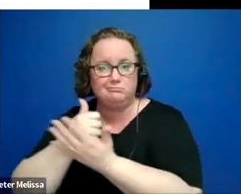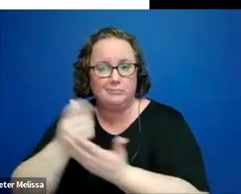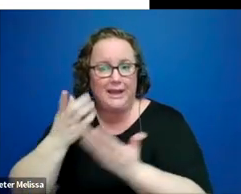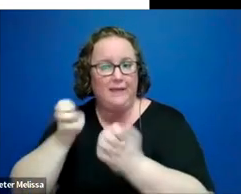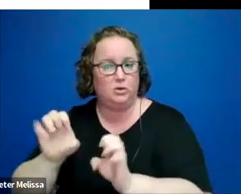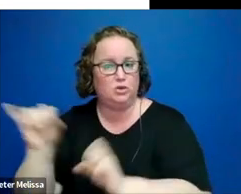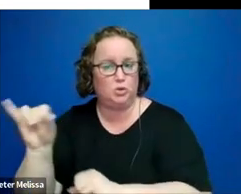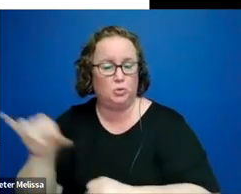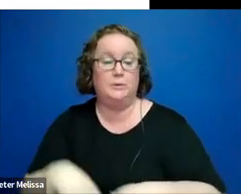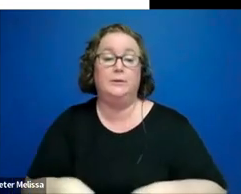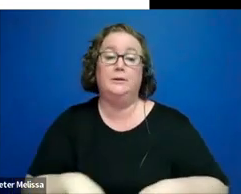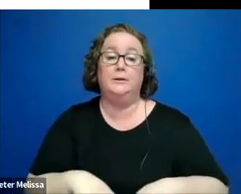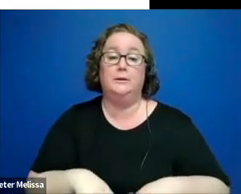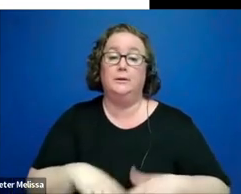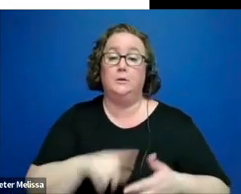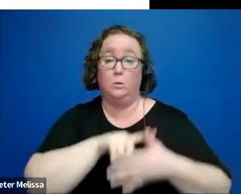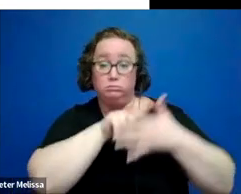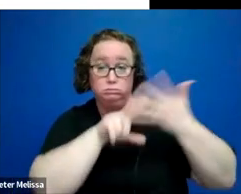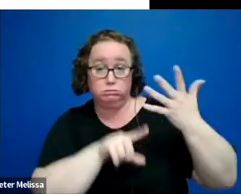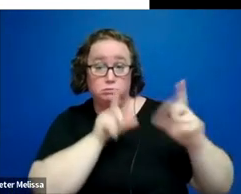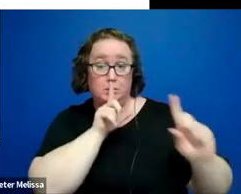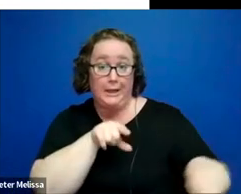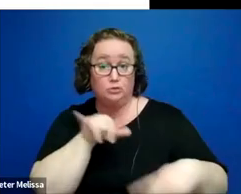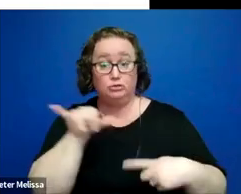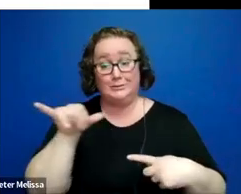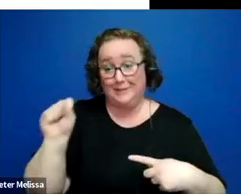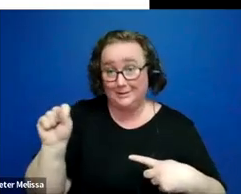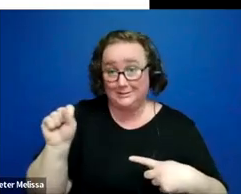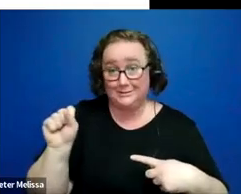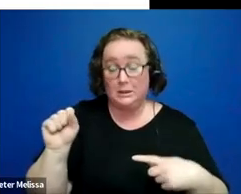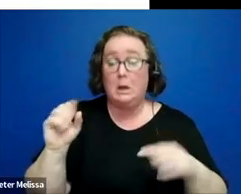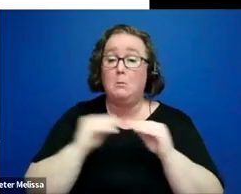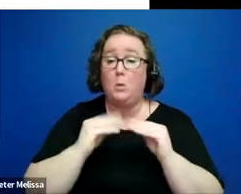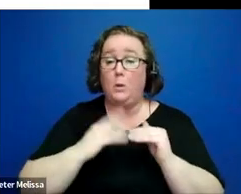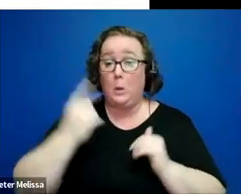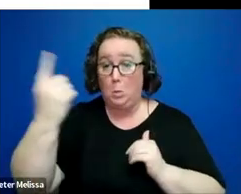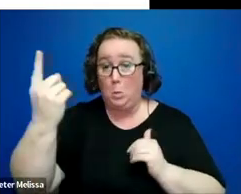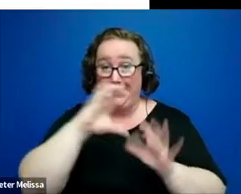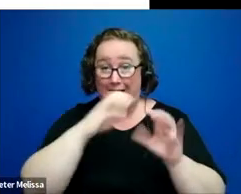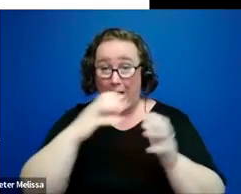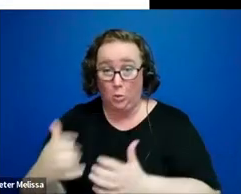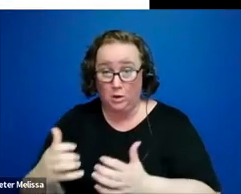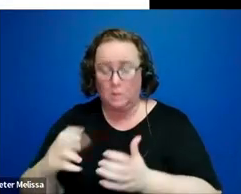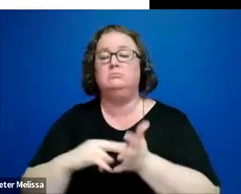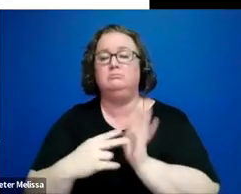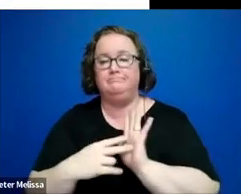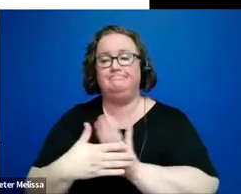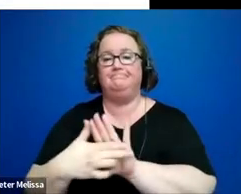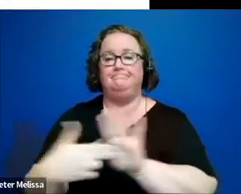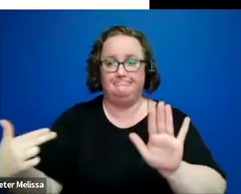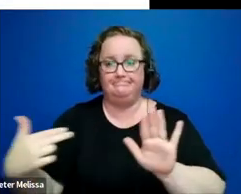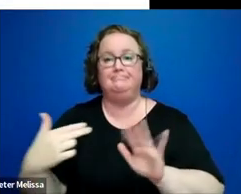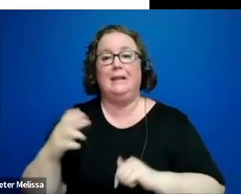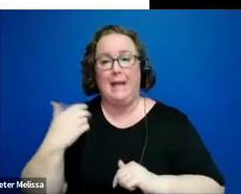And respondents answering yes to more than one category are classified as having a disability.